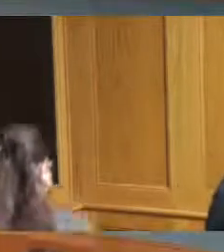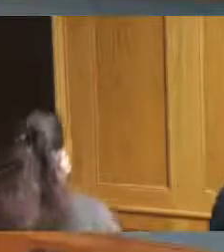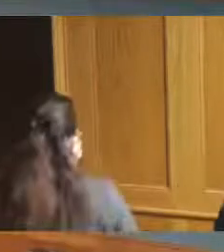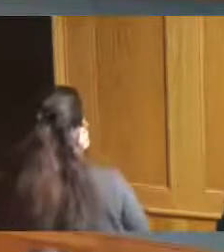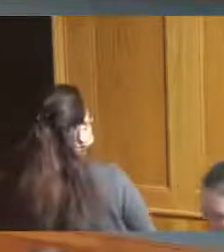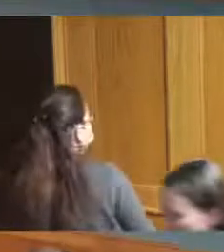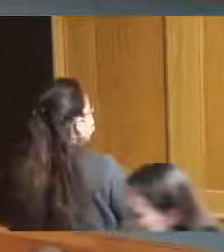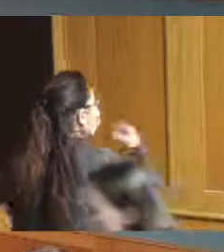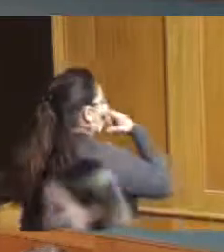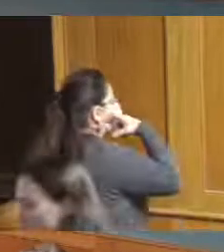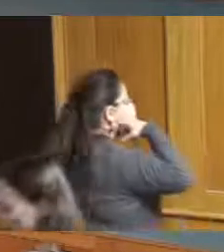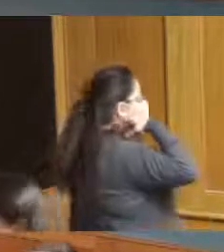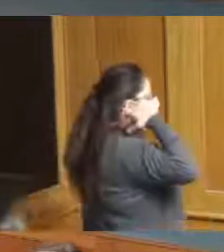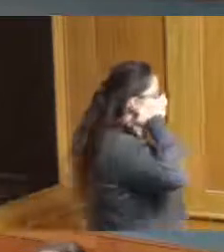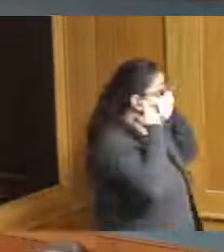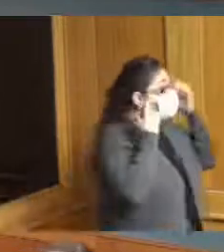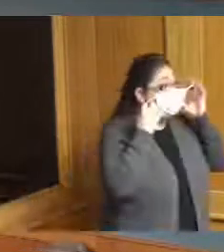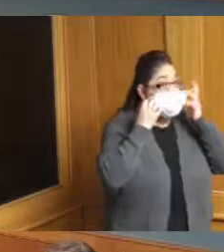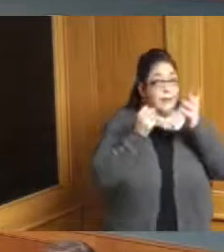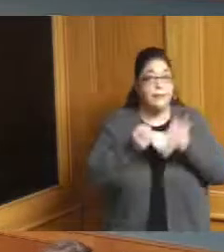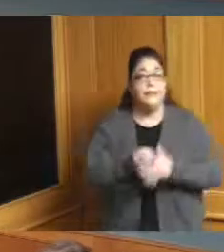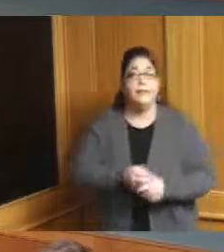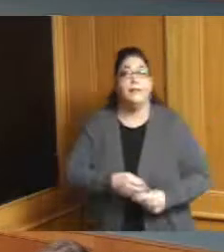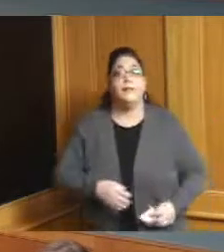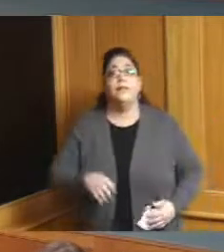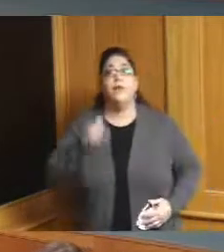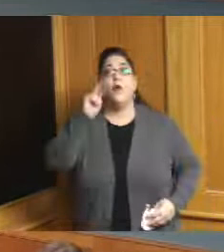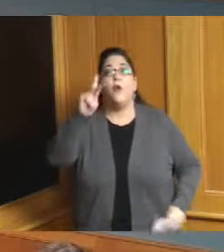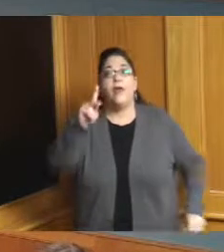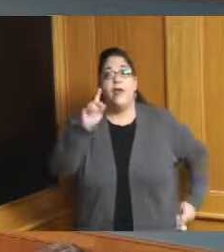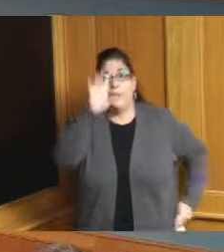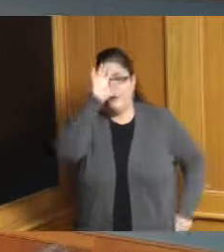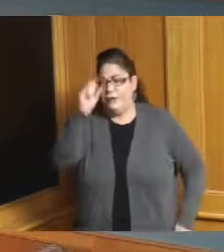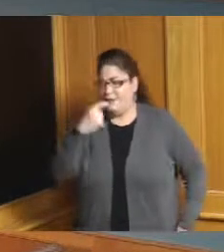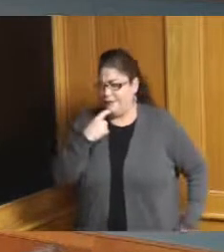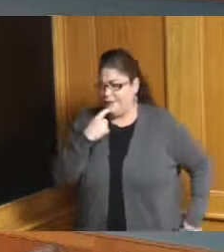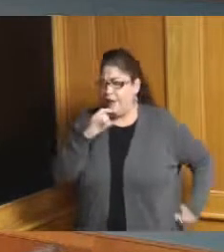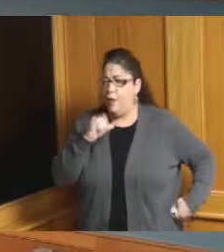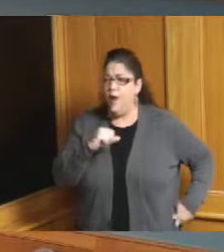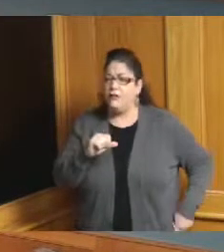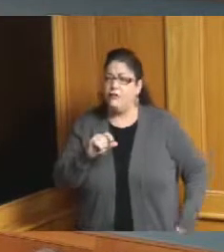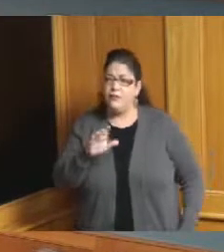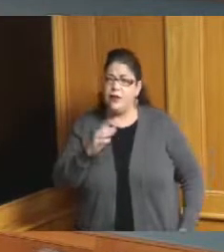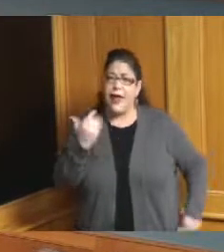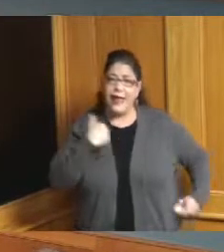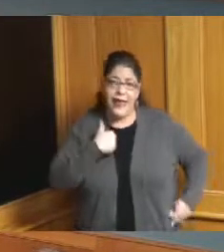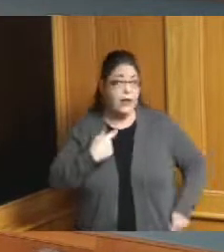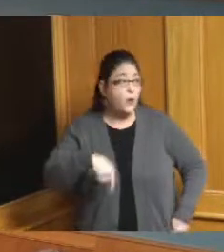you thank you Madam and I want to also reiterate the fact that we're all ambassadors up here and